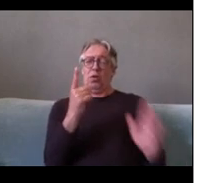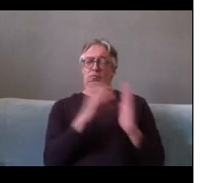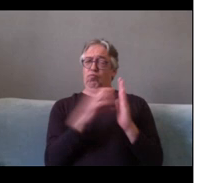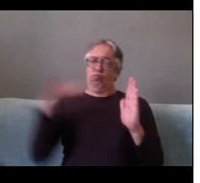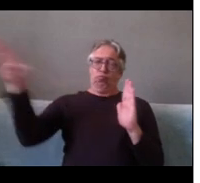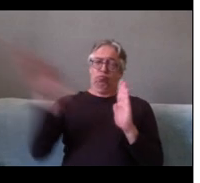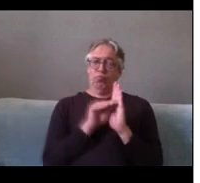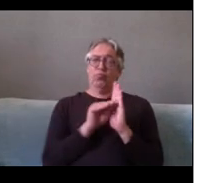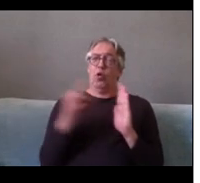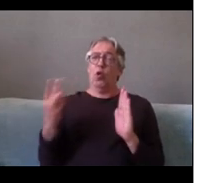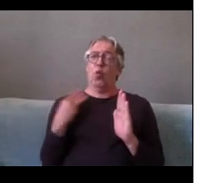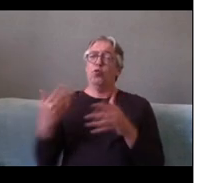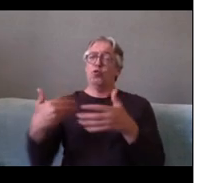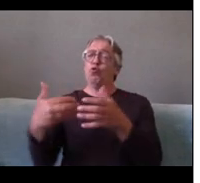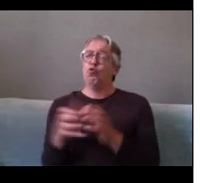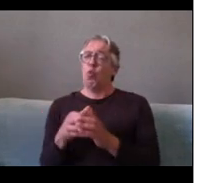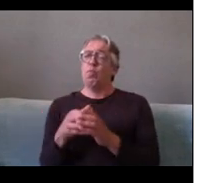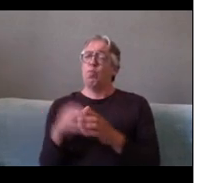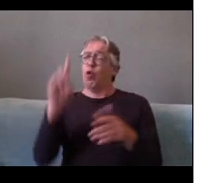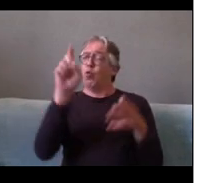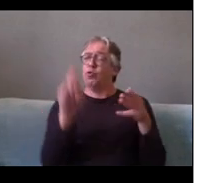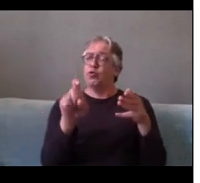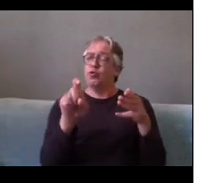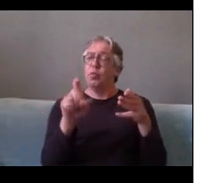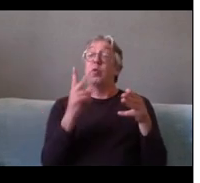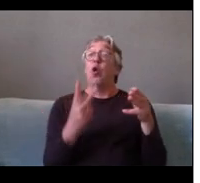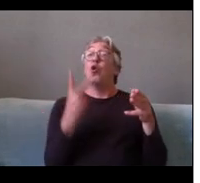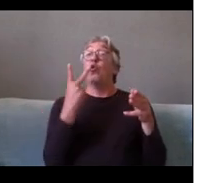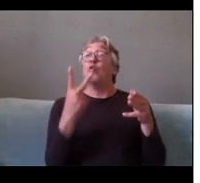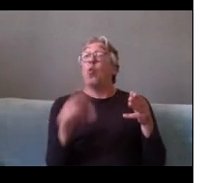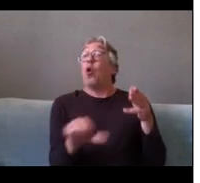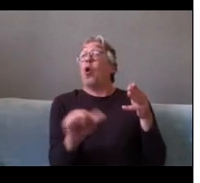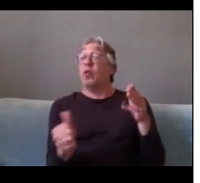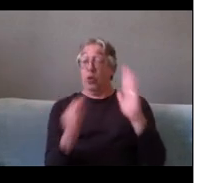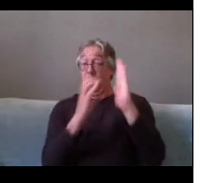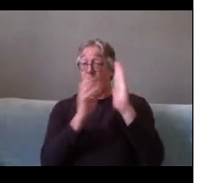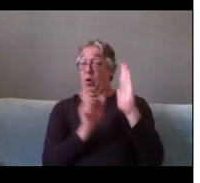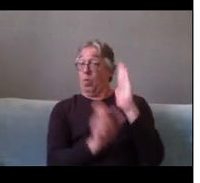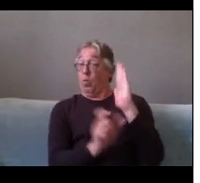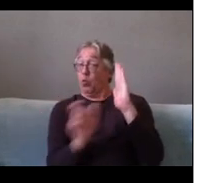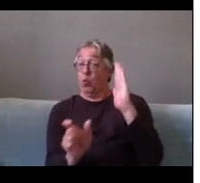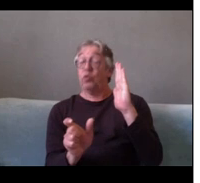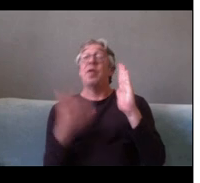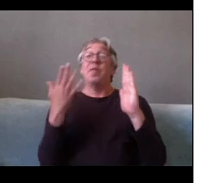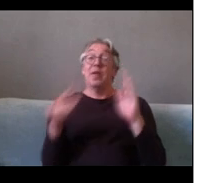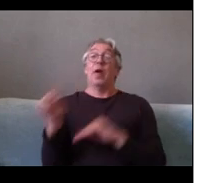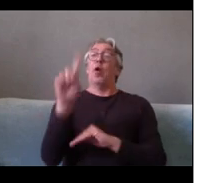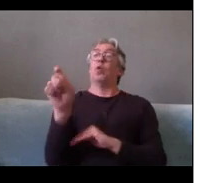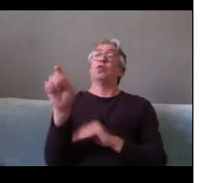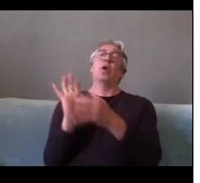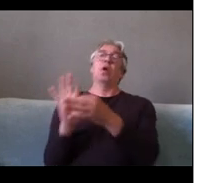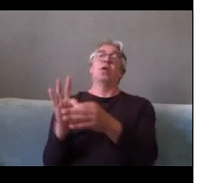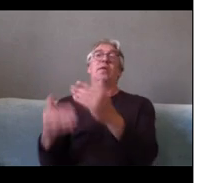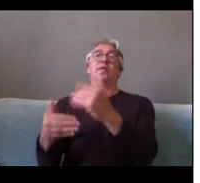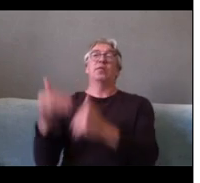Now I want to come to the use of technology in relation. They can submit simulation to be used.